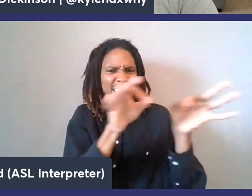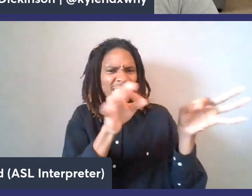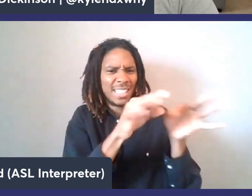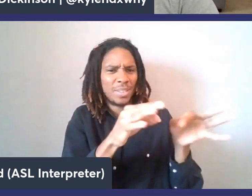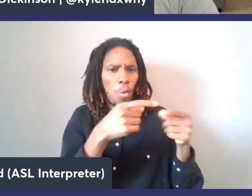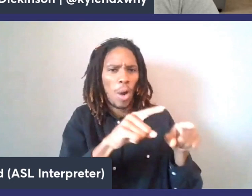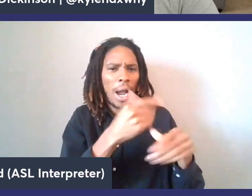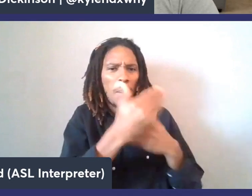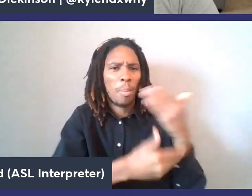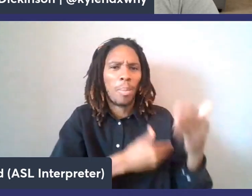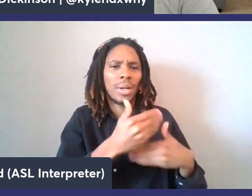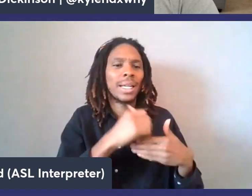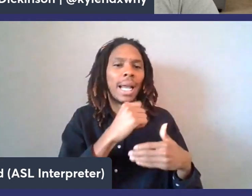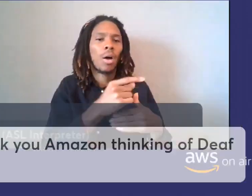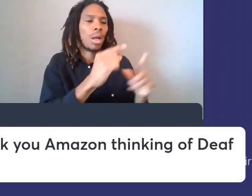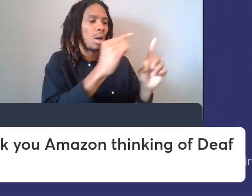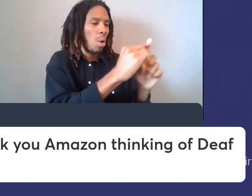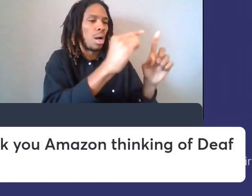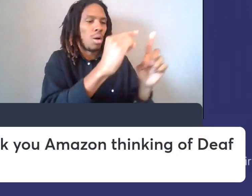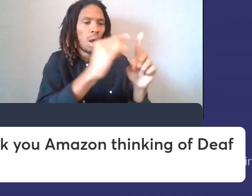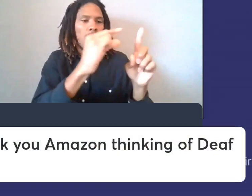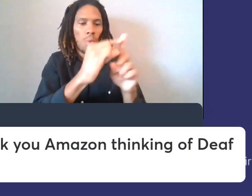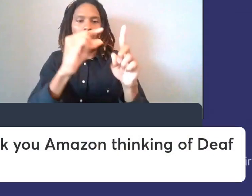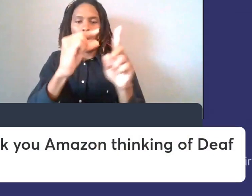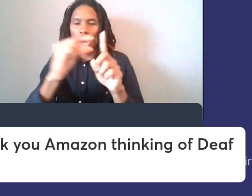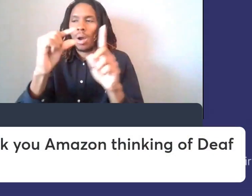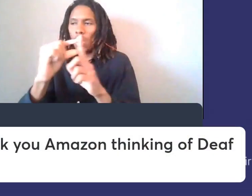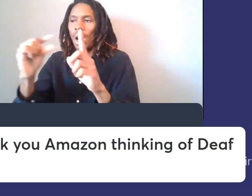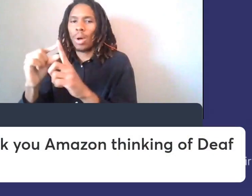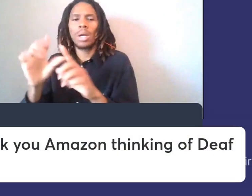and it's not just word, word, word, word, word? It's like, okay, take a step back a bit